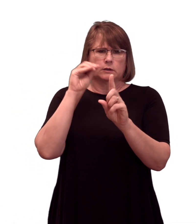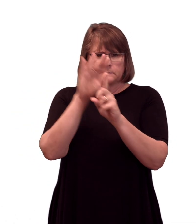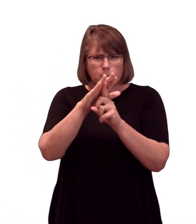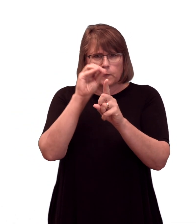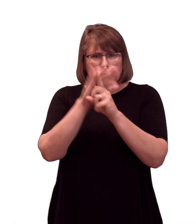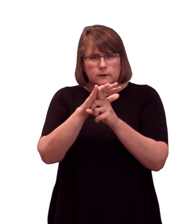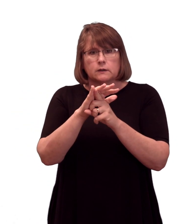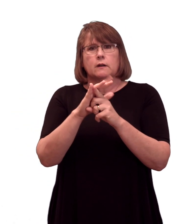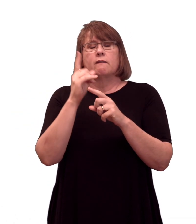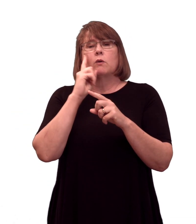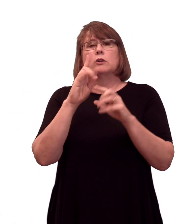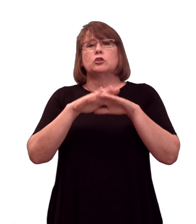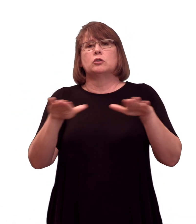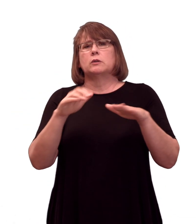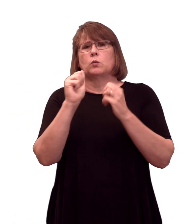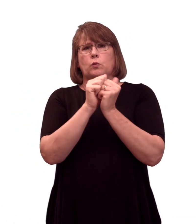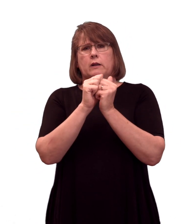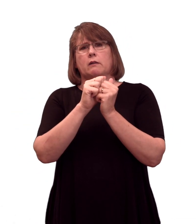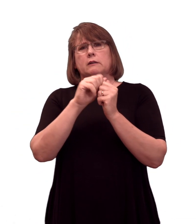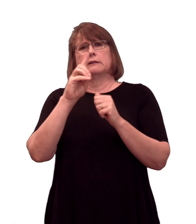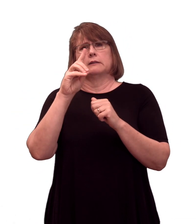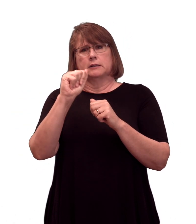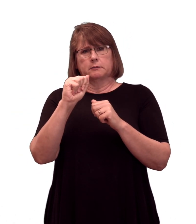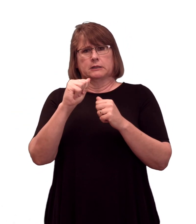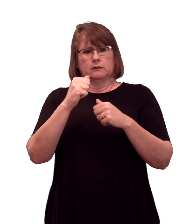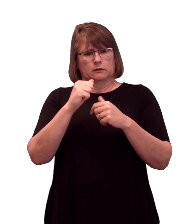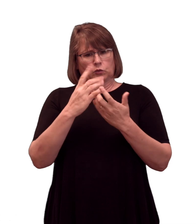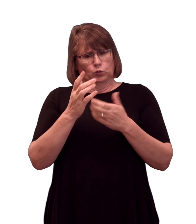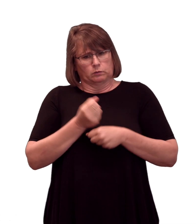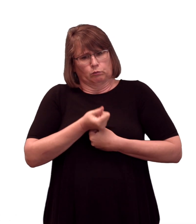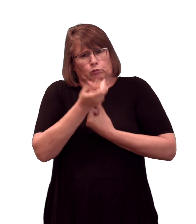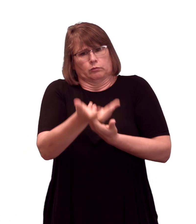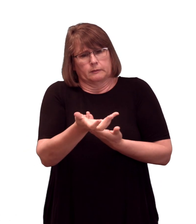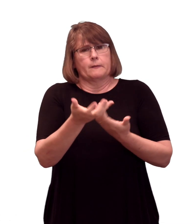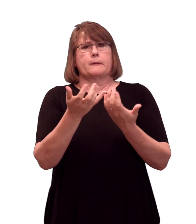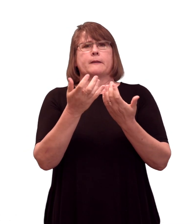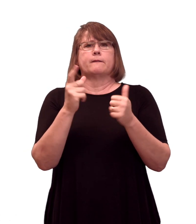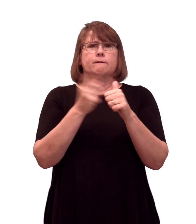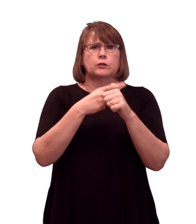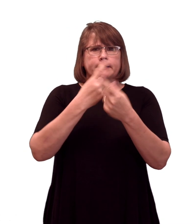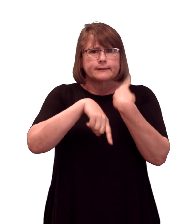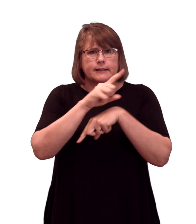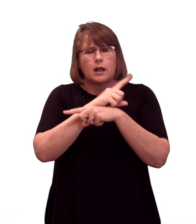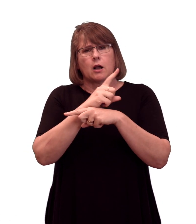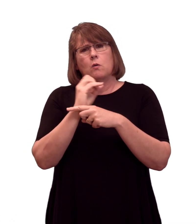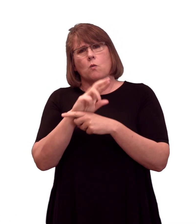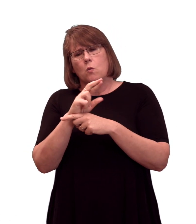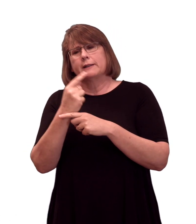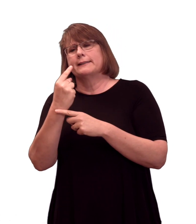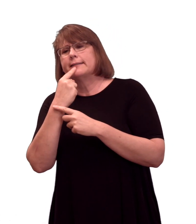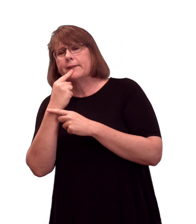and more exposure before children with disabilities make their first signs